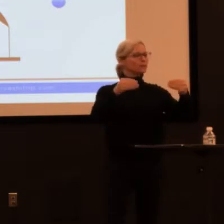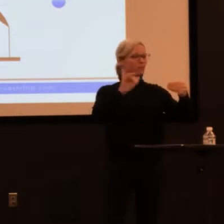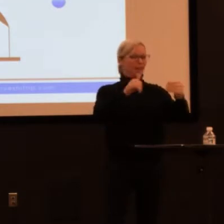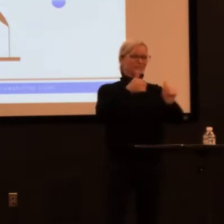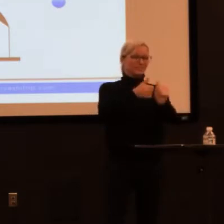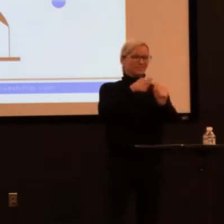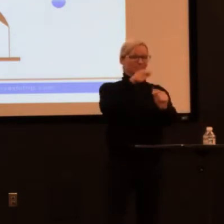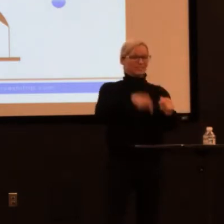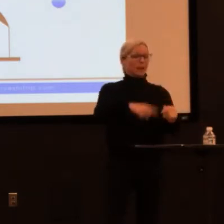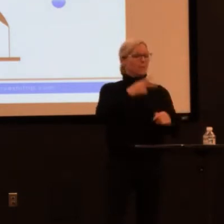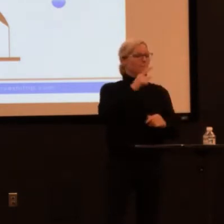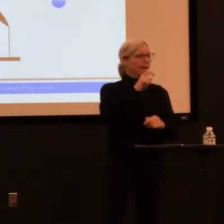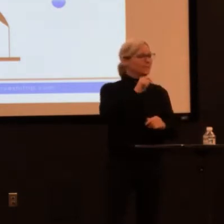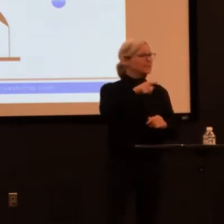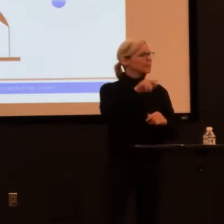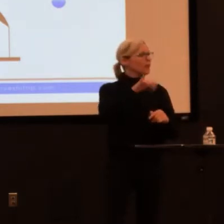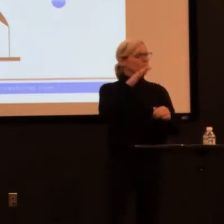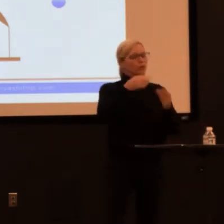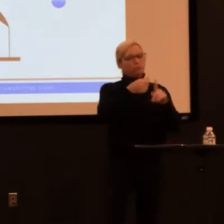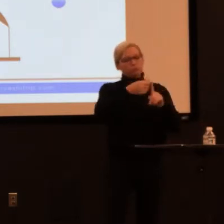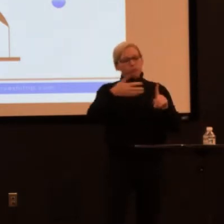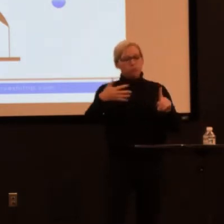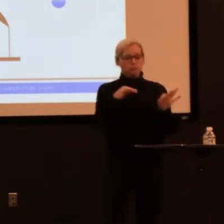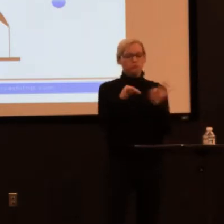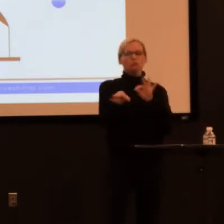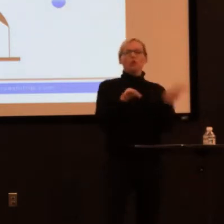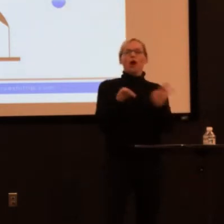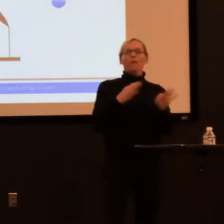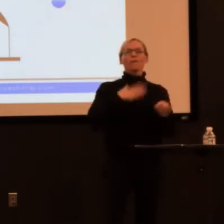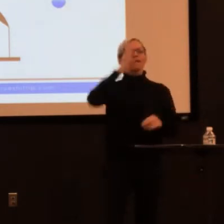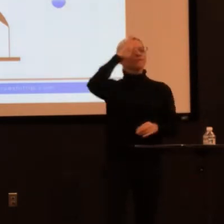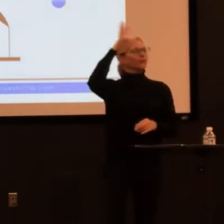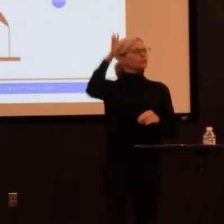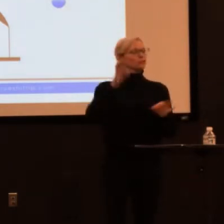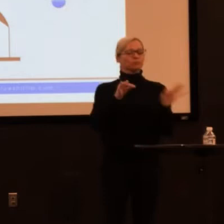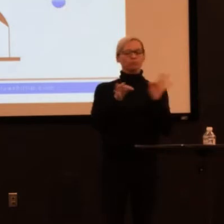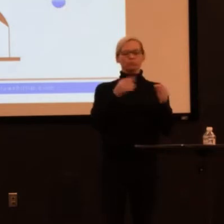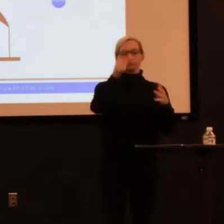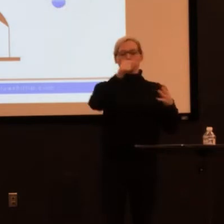so that anyone who reads it will know what you have the right to.